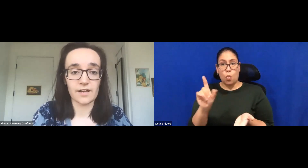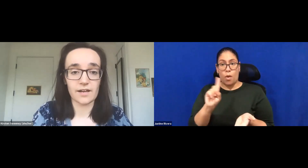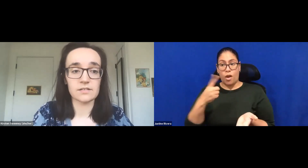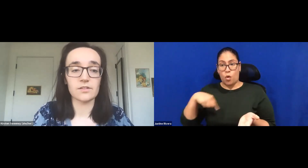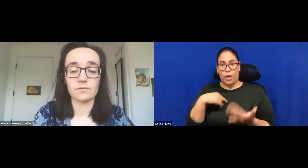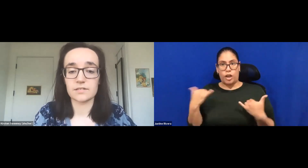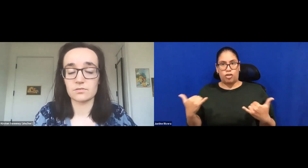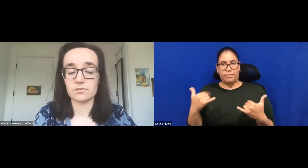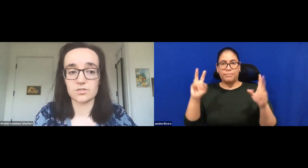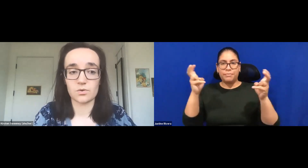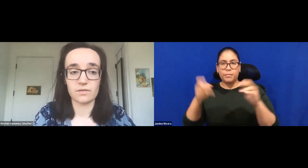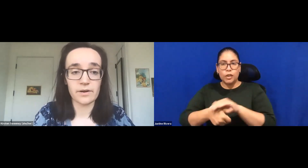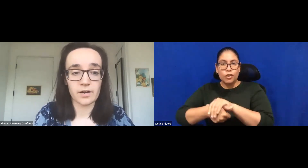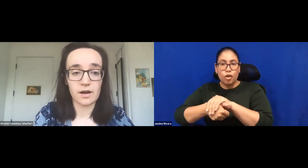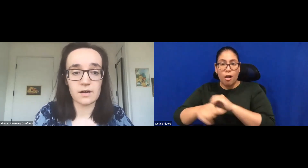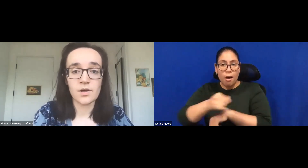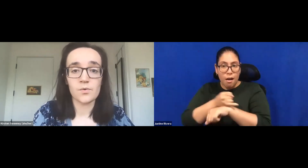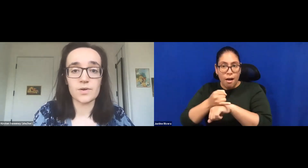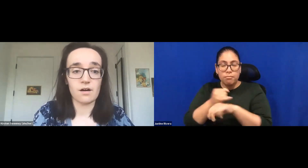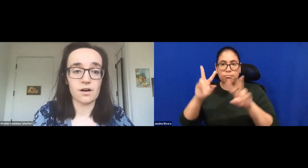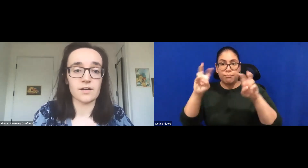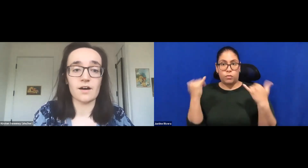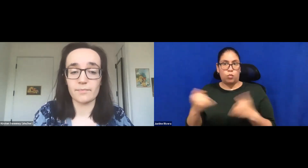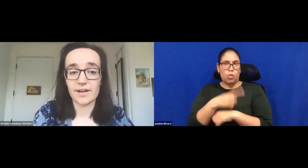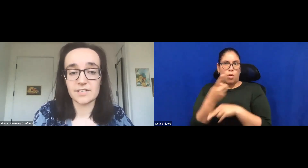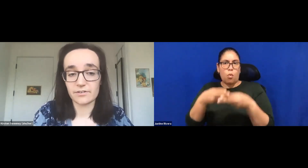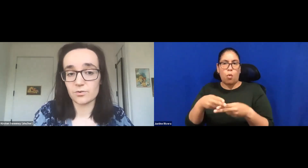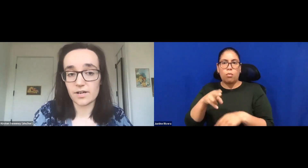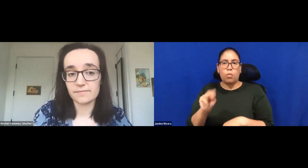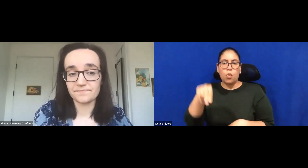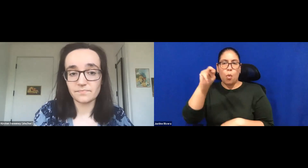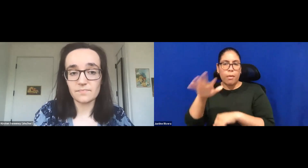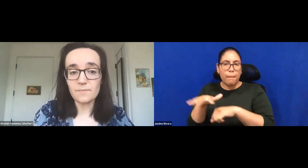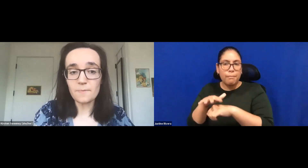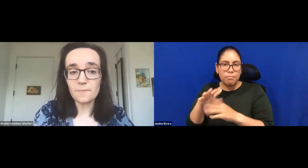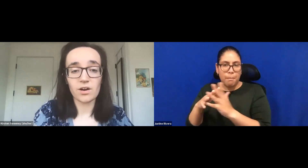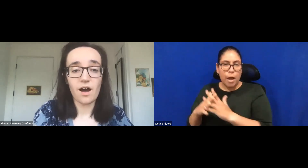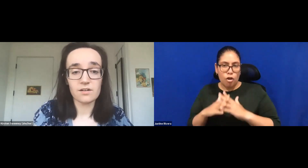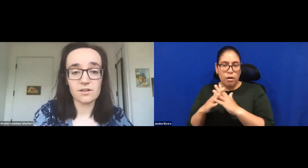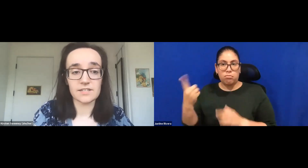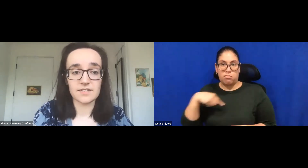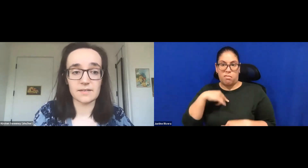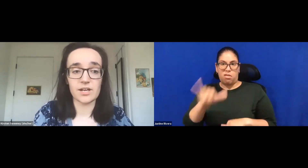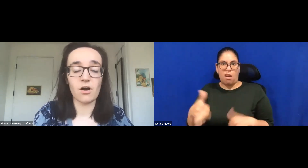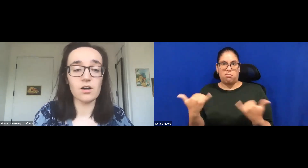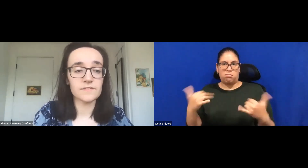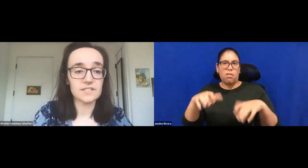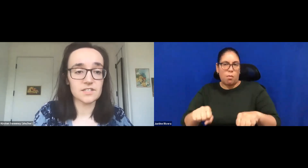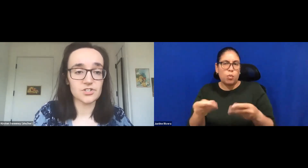Island, otherwise known as North America, we are an occupied territory. I want to honor and celebrate all of these